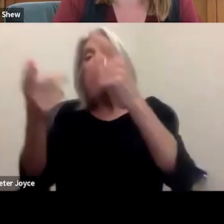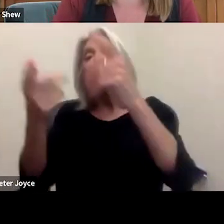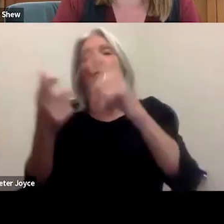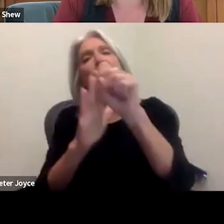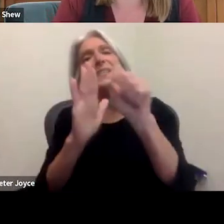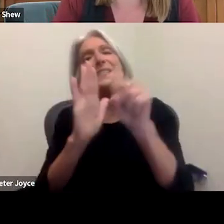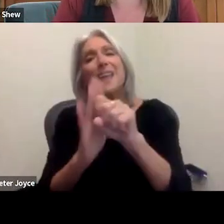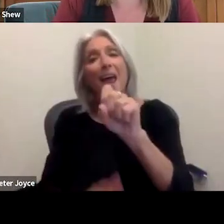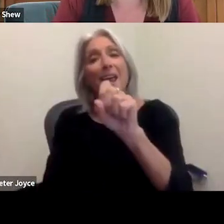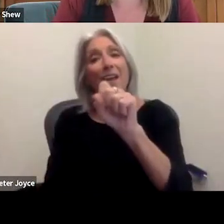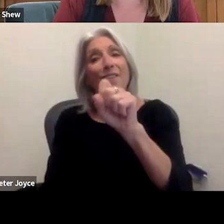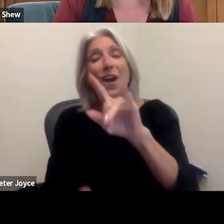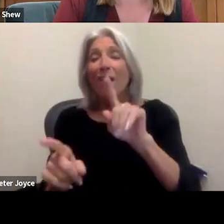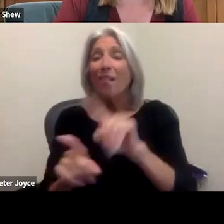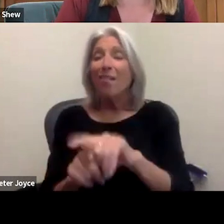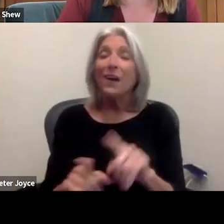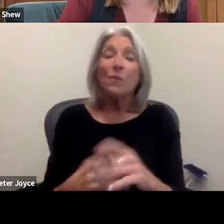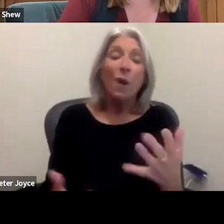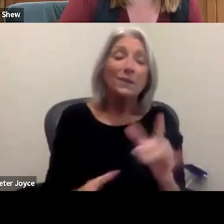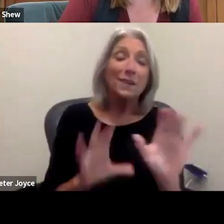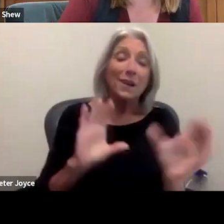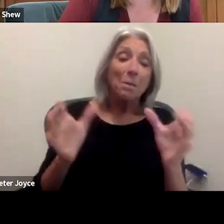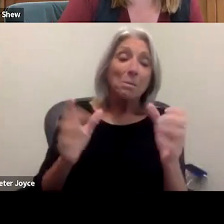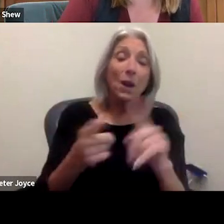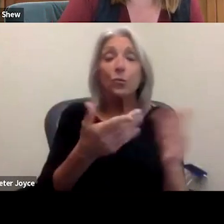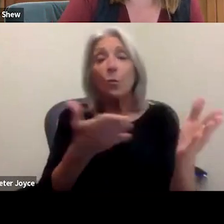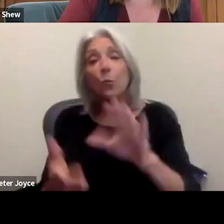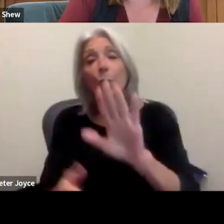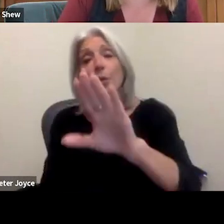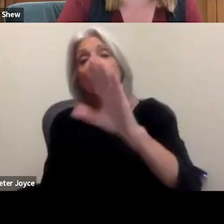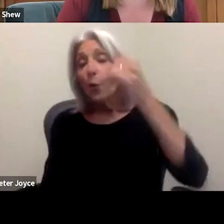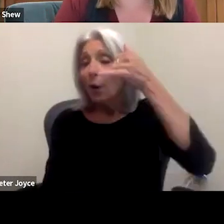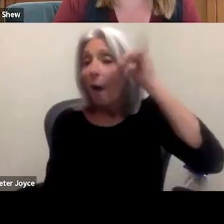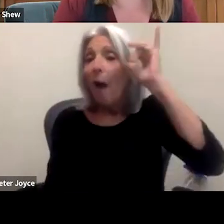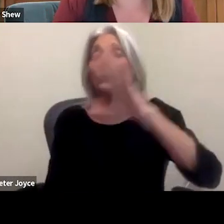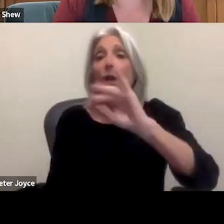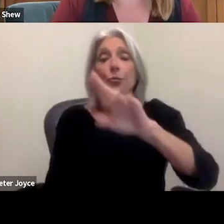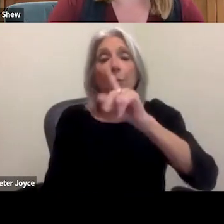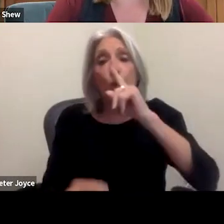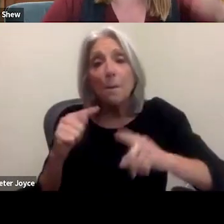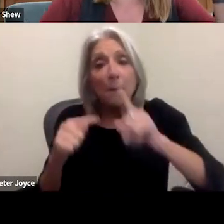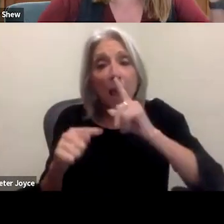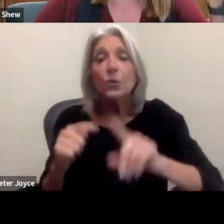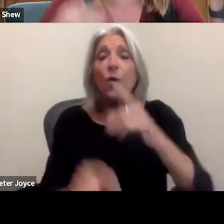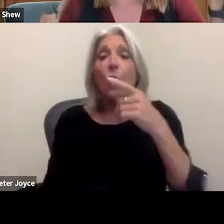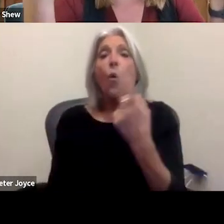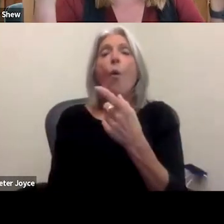your cows and your tomatoes, to see who is-- which one of us has the best baby, which one of us